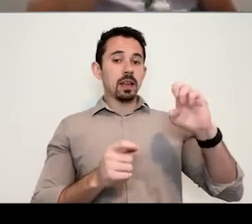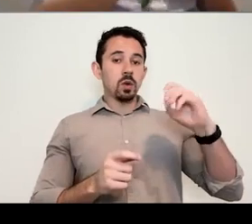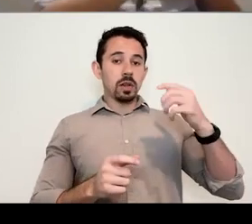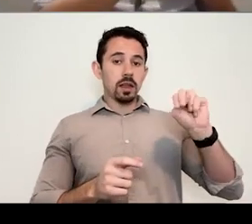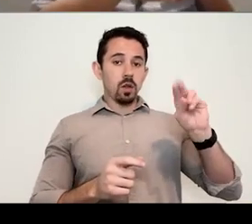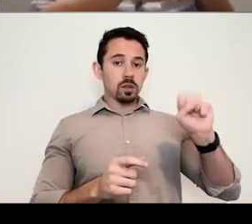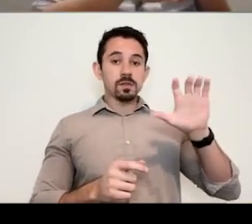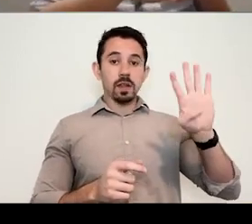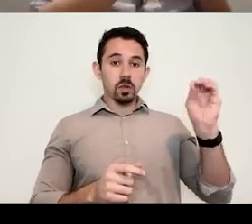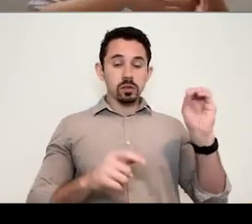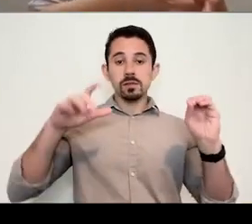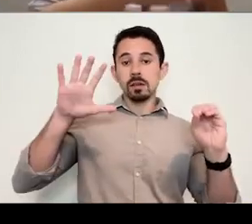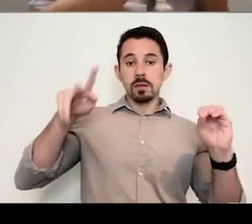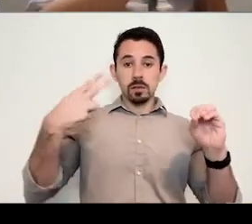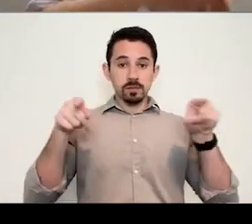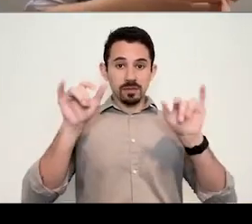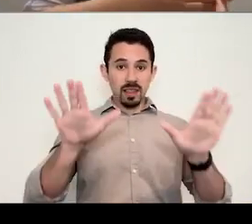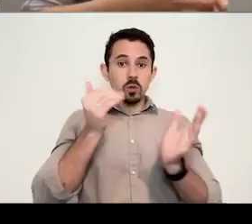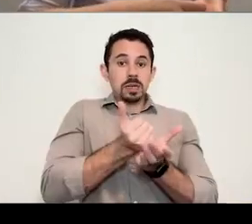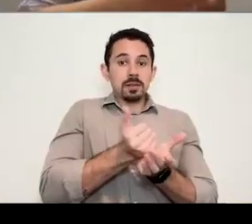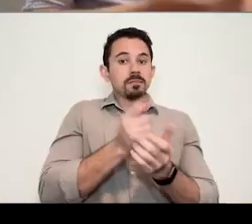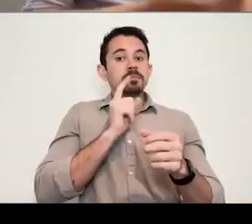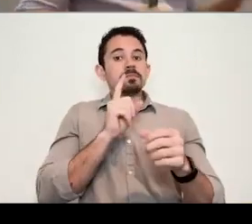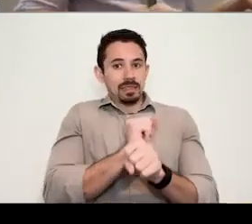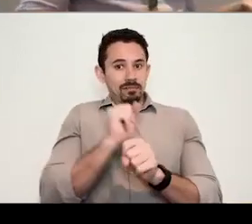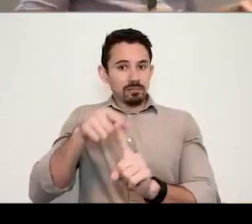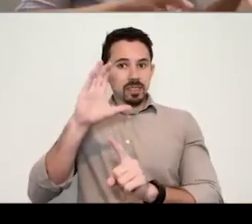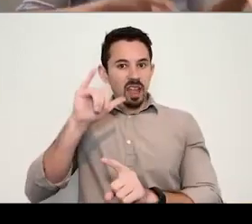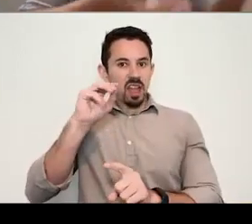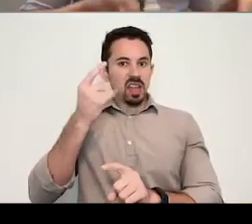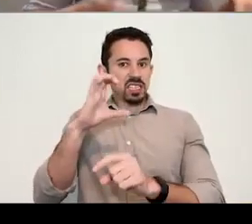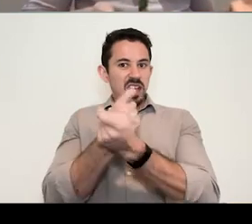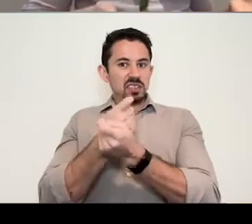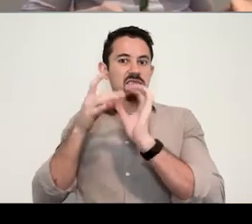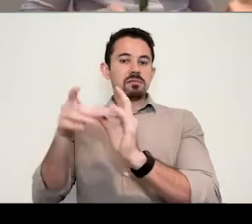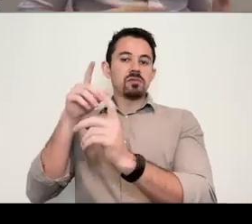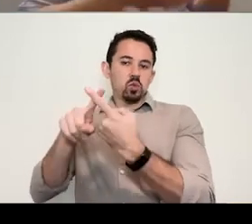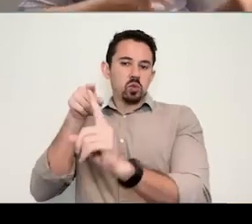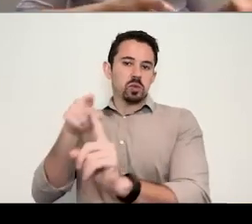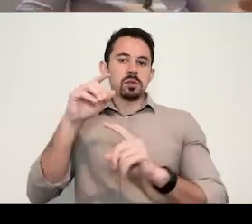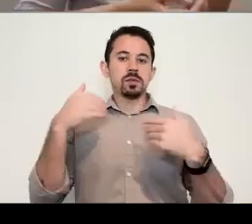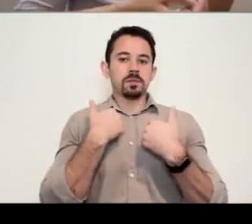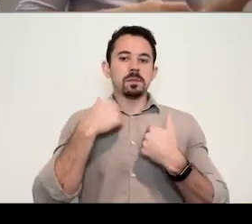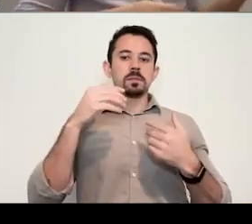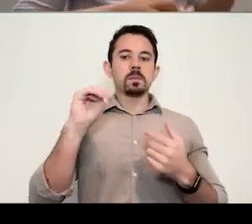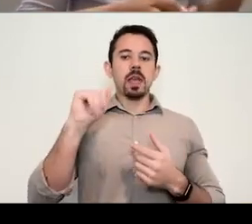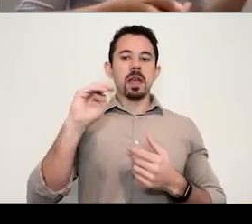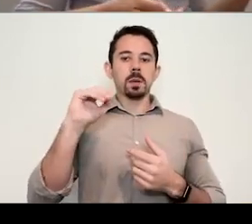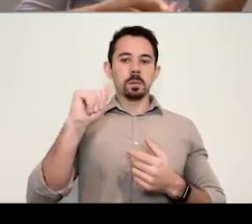54-O or 54-Ph treatment was cytotoxic to mammalian cells, specifically to IMR90